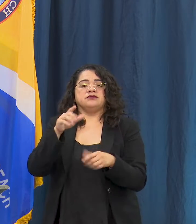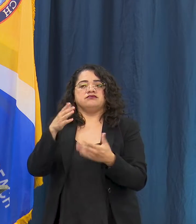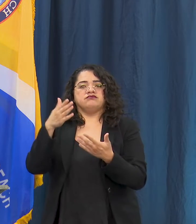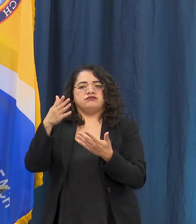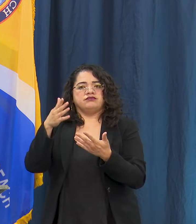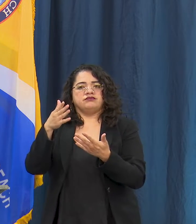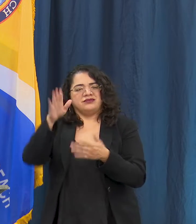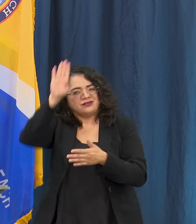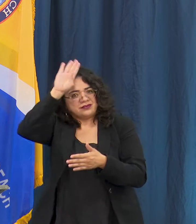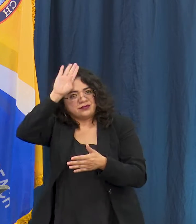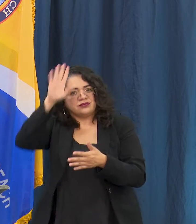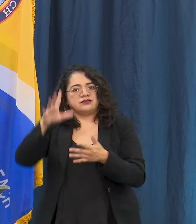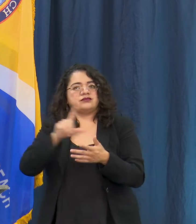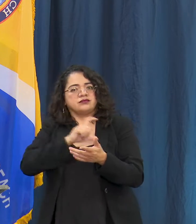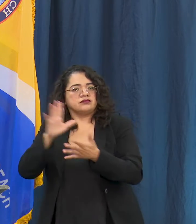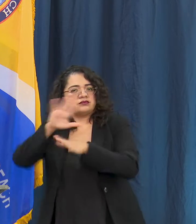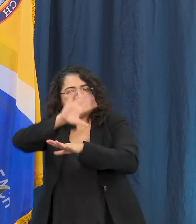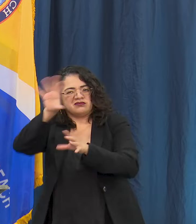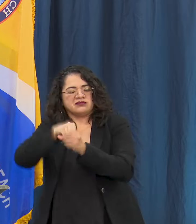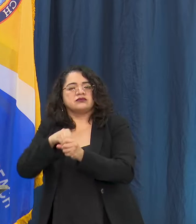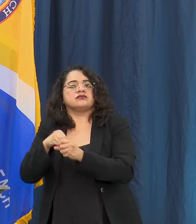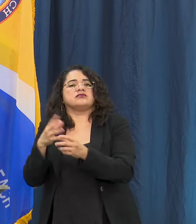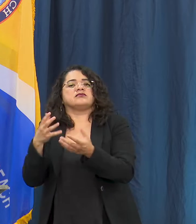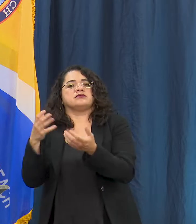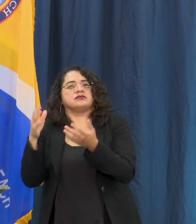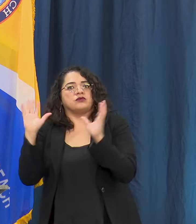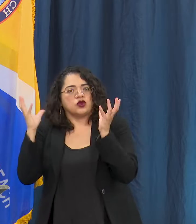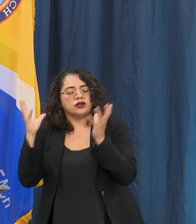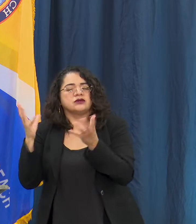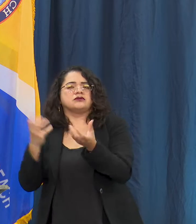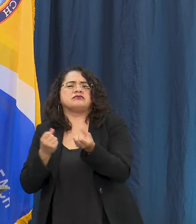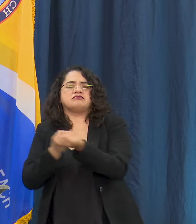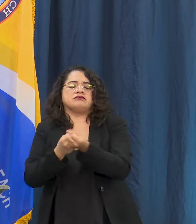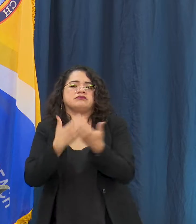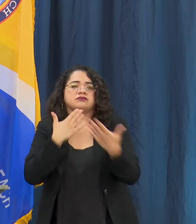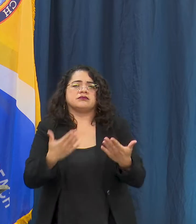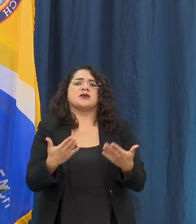being supportive as well. I also want to remind folks that we have